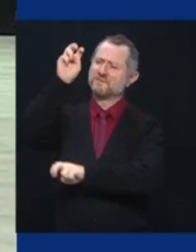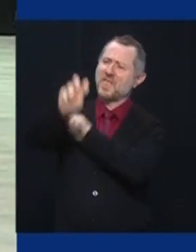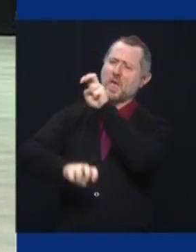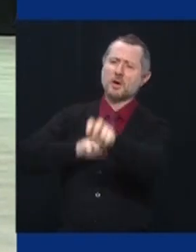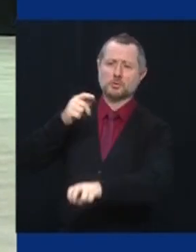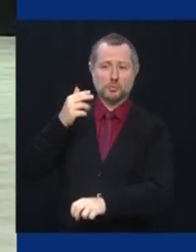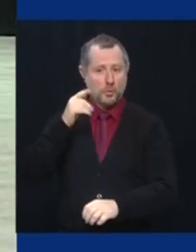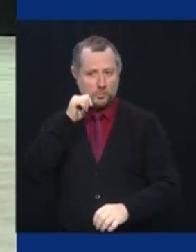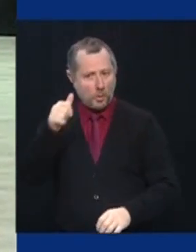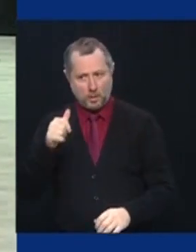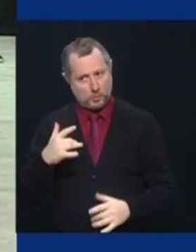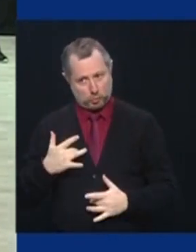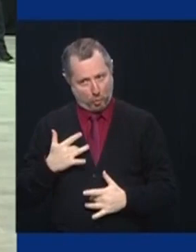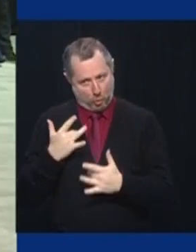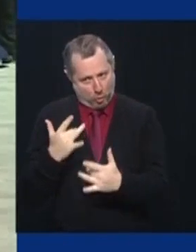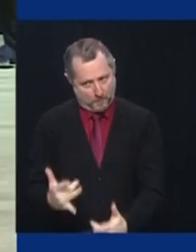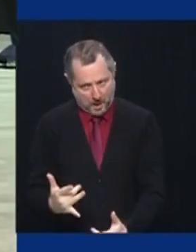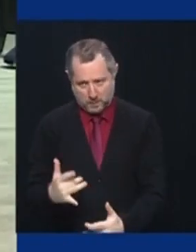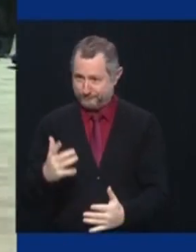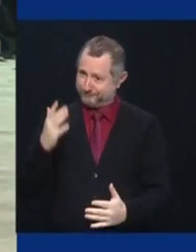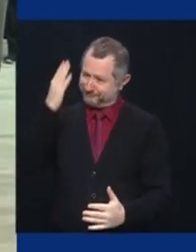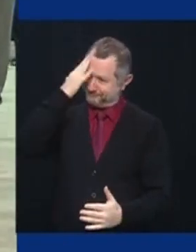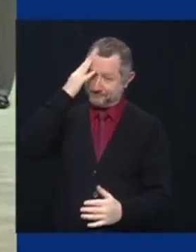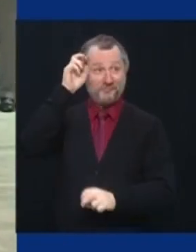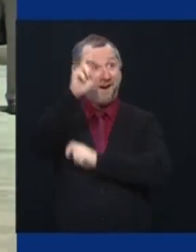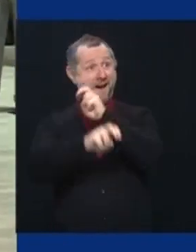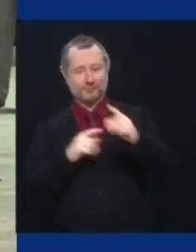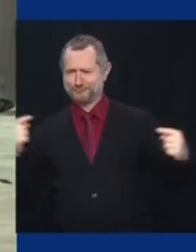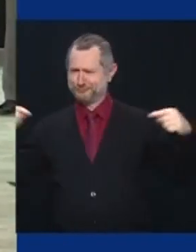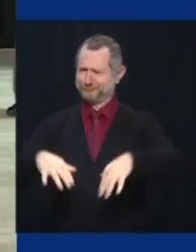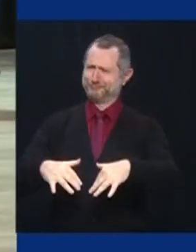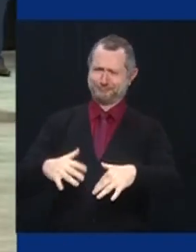GOOD MORNING TO EVERYONE. IT'S MY PLEASURE TO BE BACK AT THE STATE FAIR.